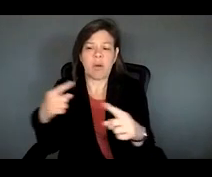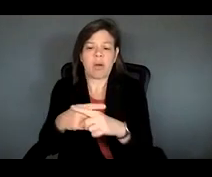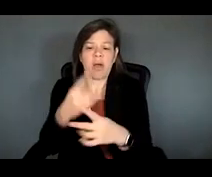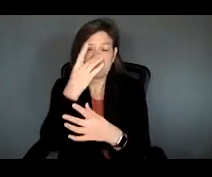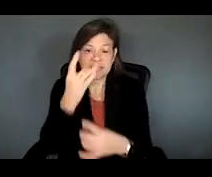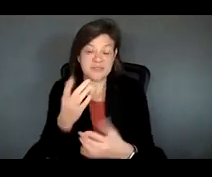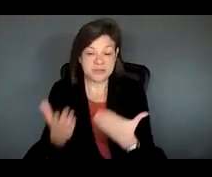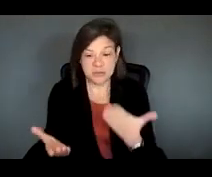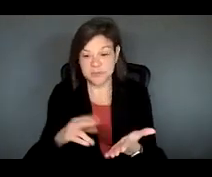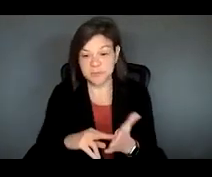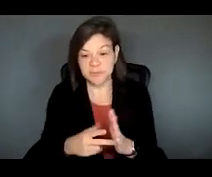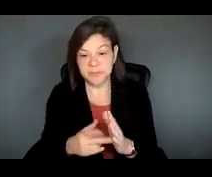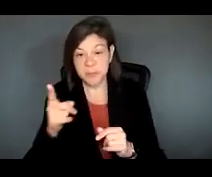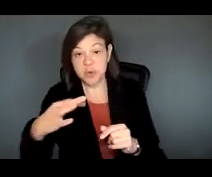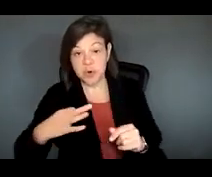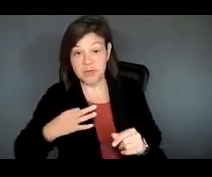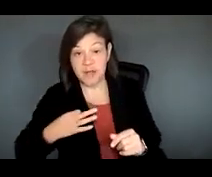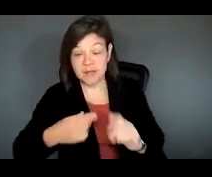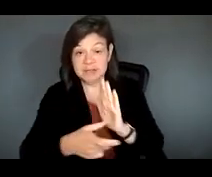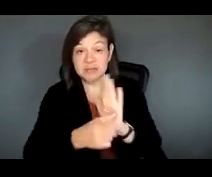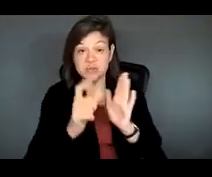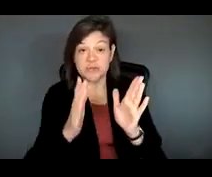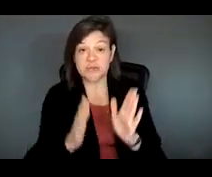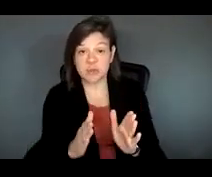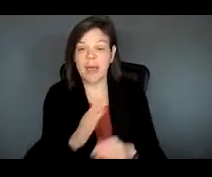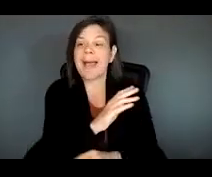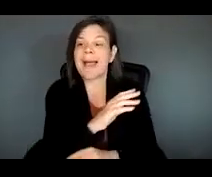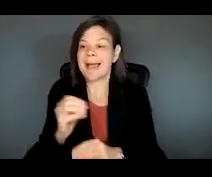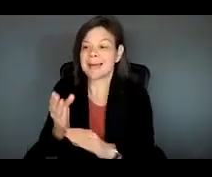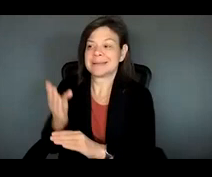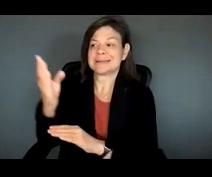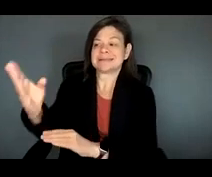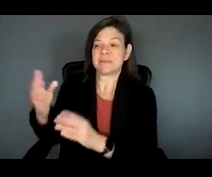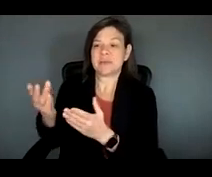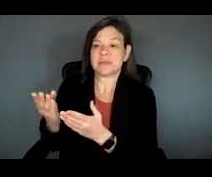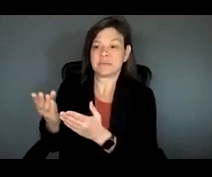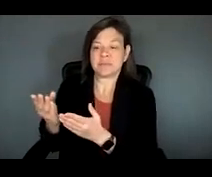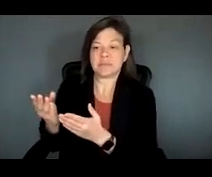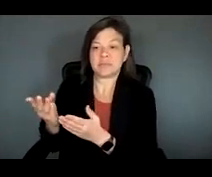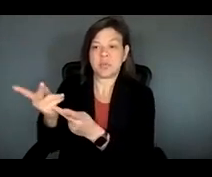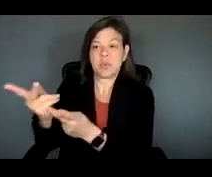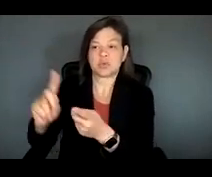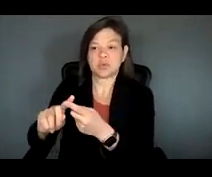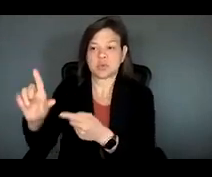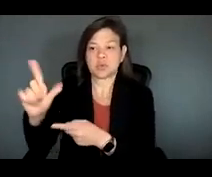be a volunteer reviewer and submit proposals to LEAD. And, of course, you would not be